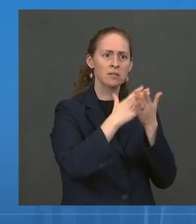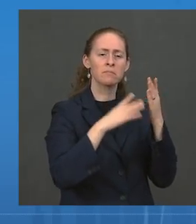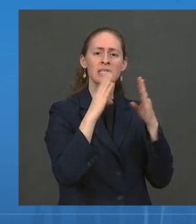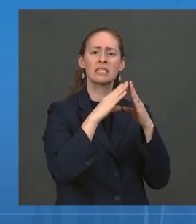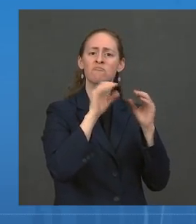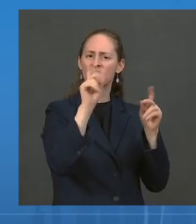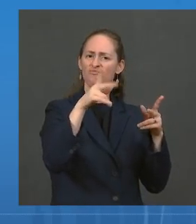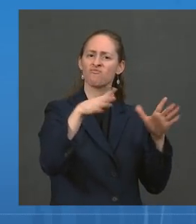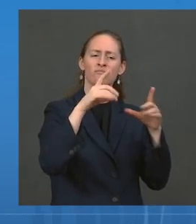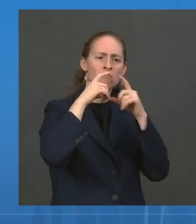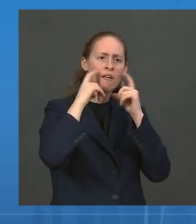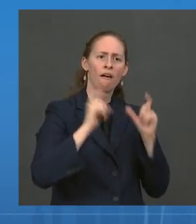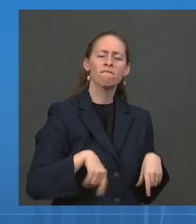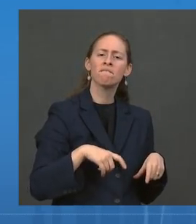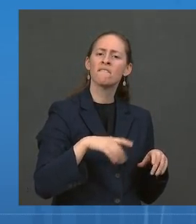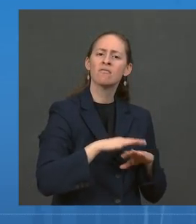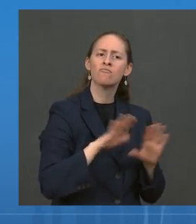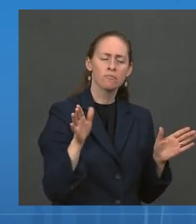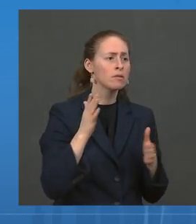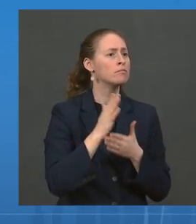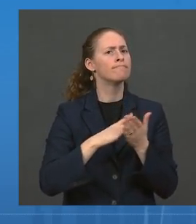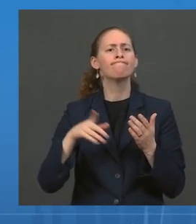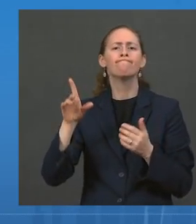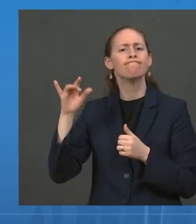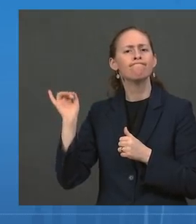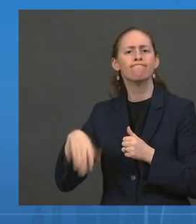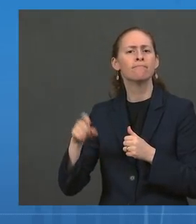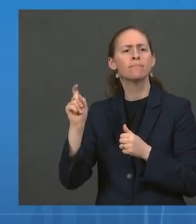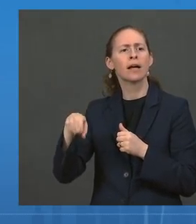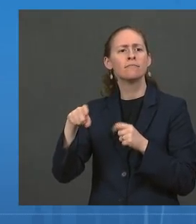For example, D.C. is set to lift its mask mandate indoors,